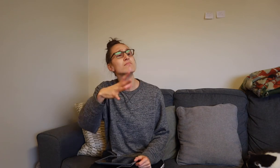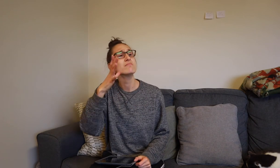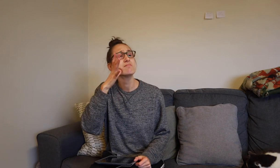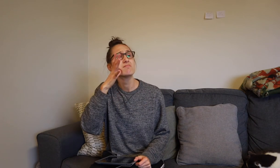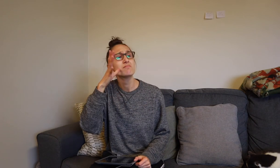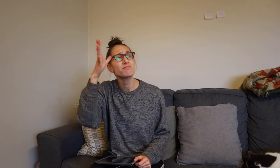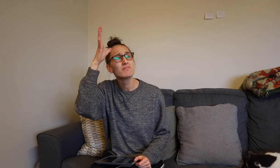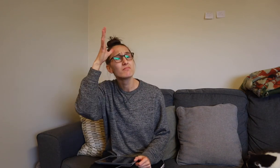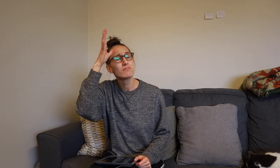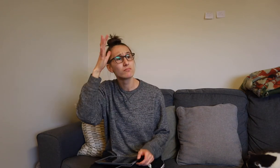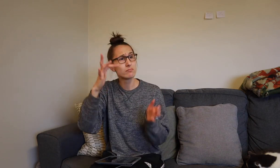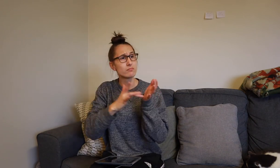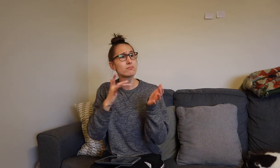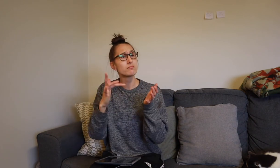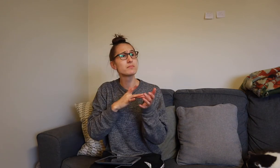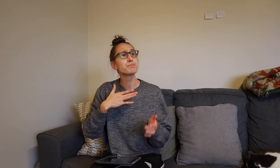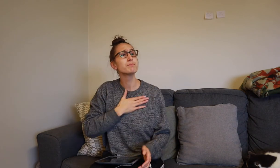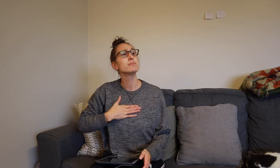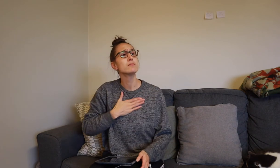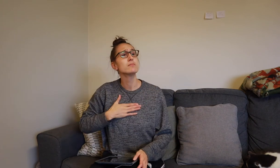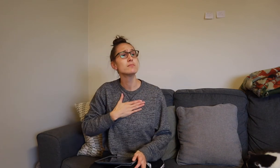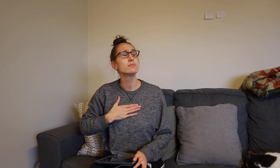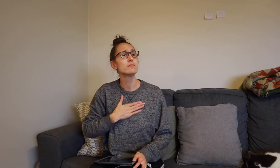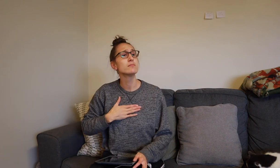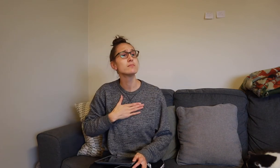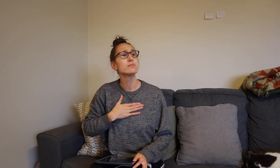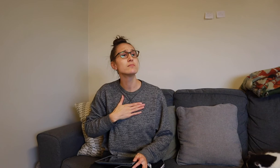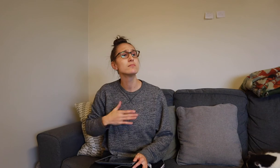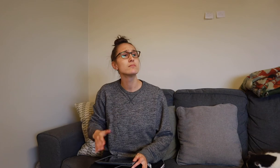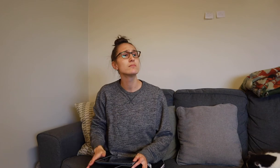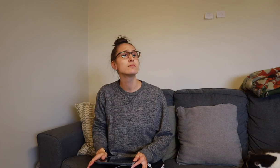Can I use the iPad please?